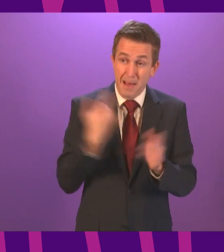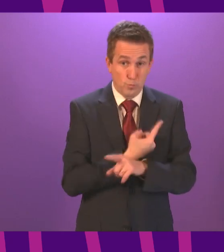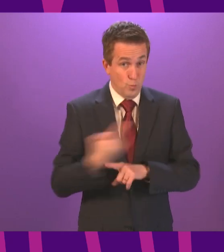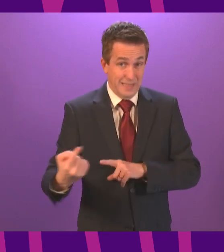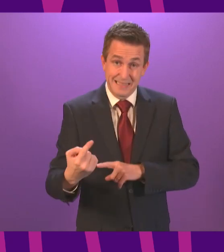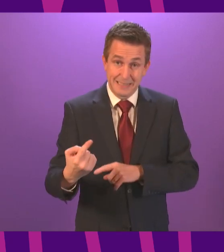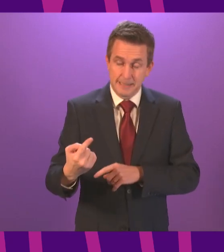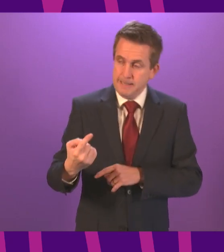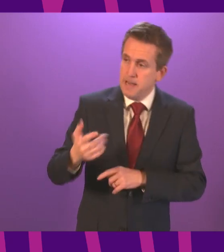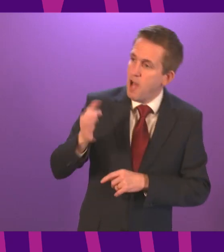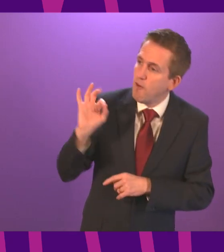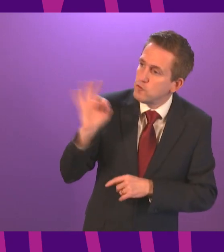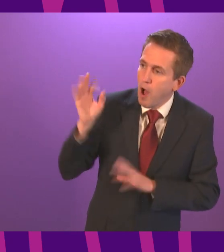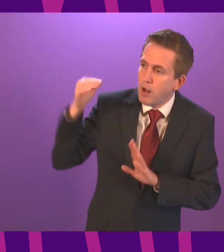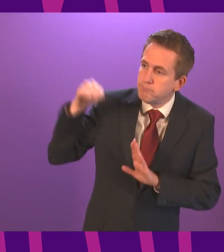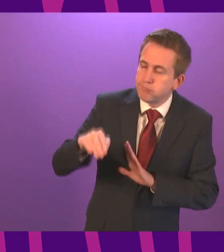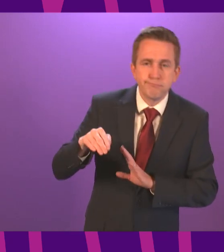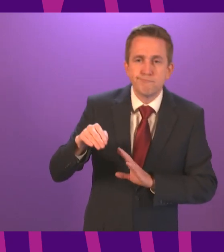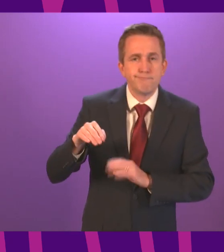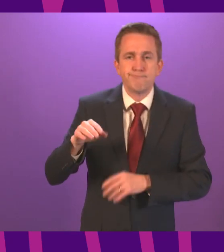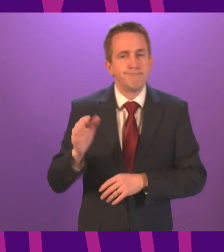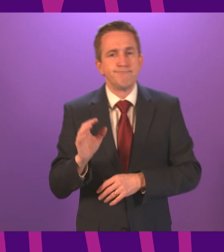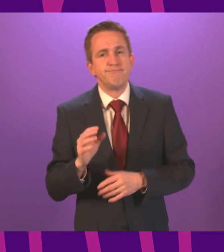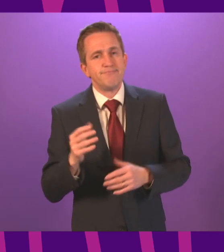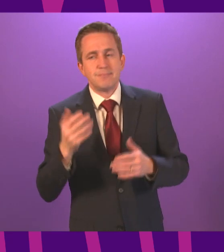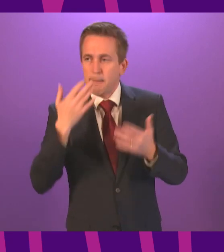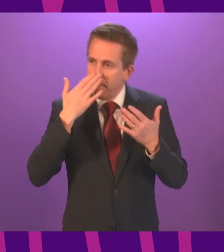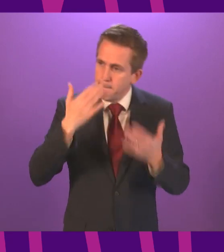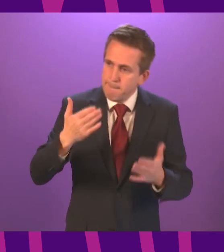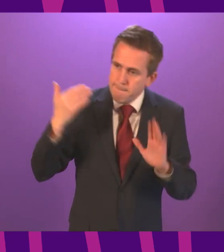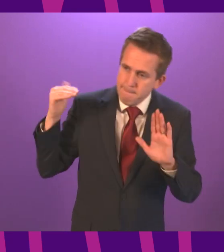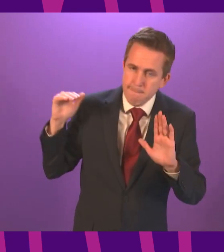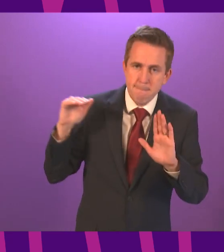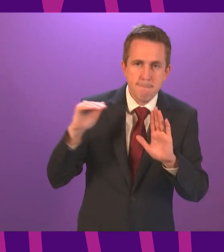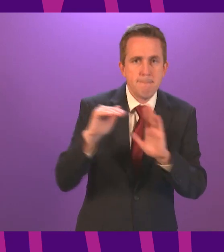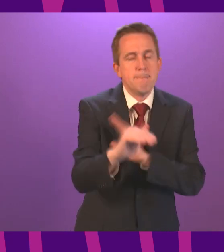cases or in the case positivity rate. Both those indicators remain stubbornly above the